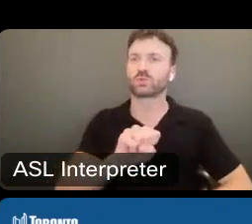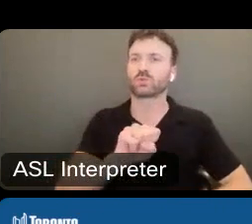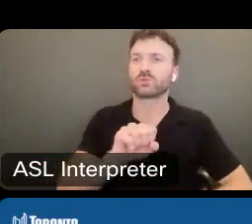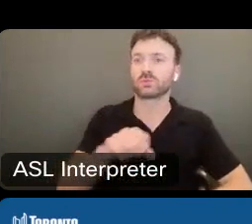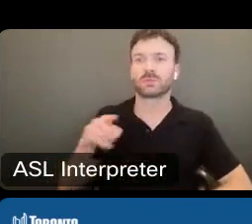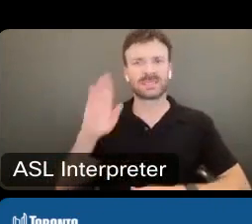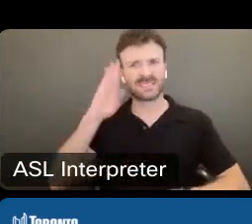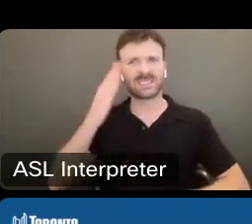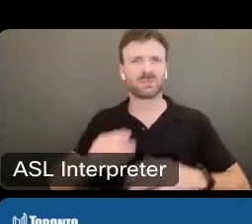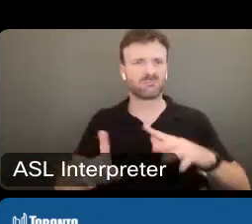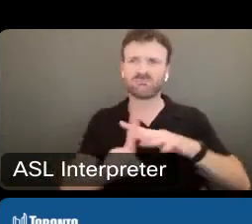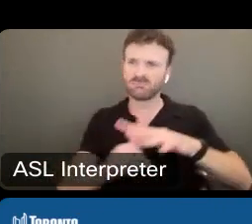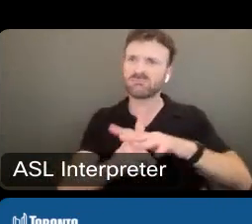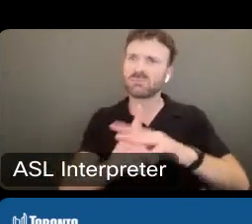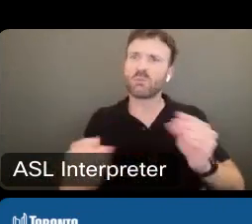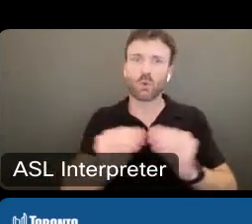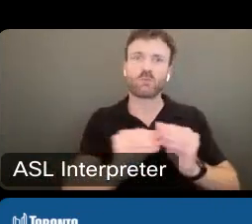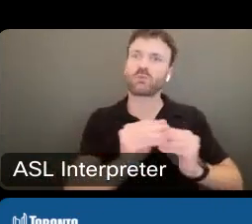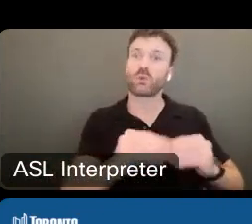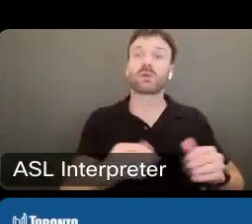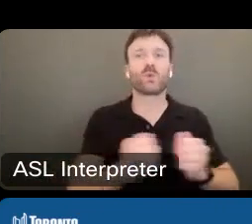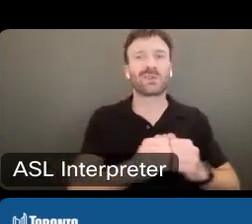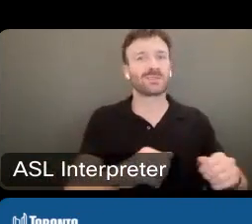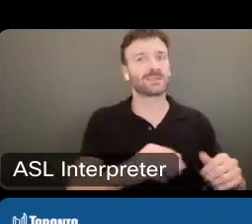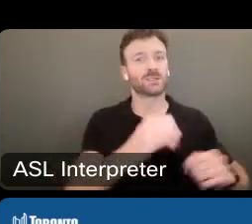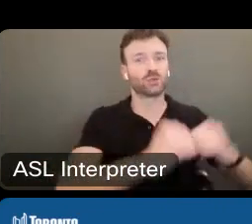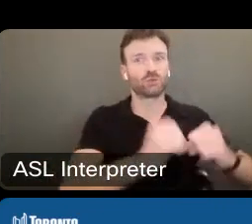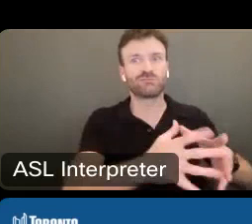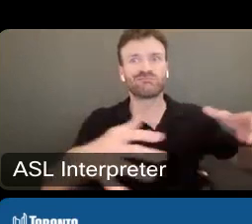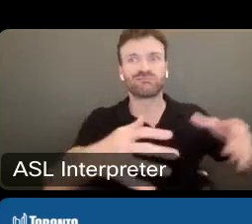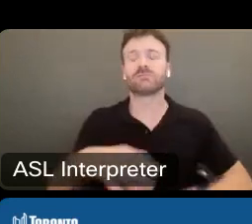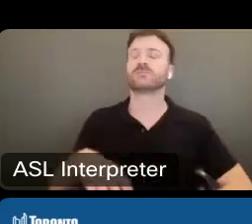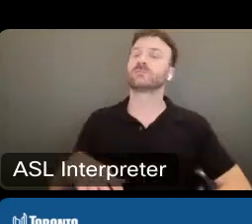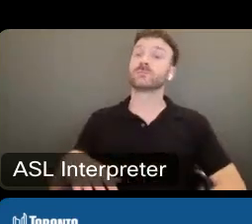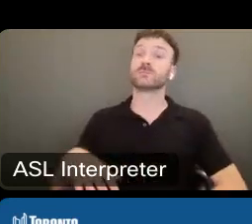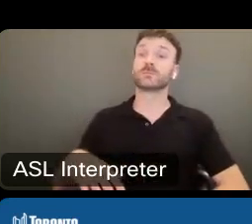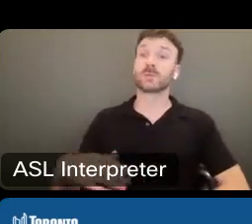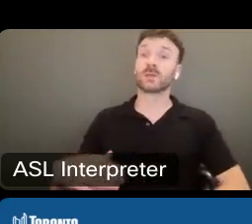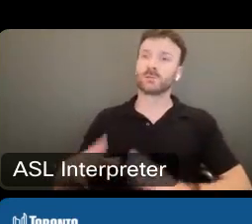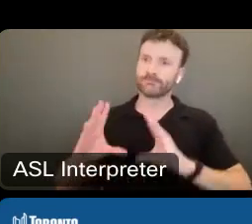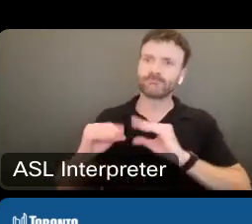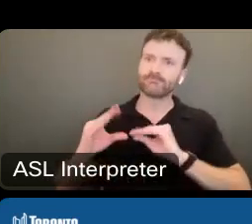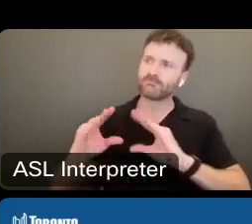with the amount of construction in the city. Following those deputations, members of the public also